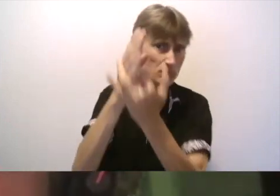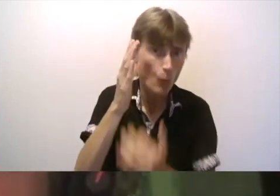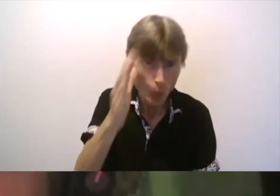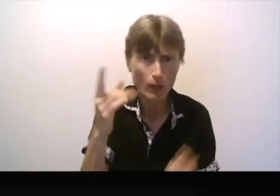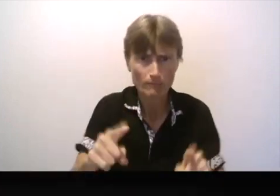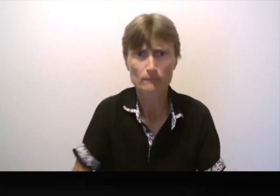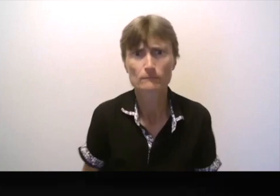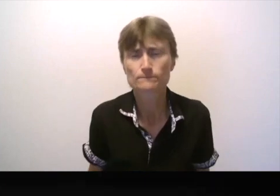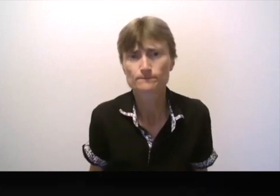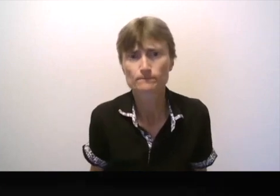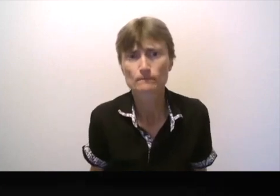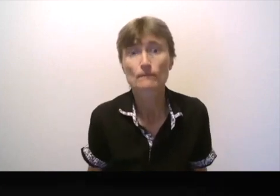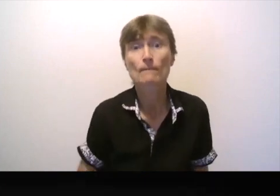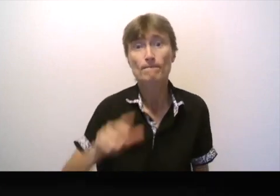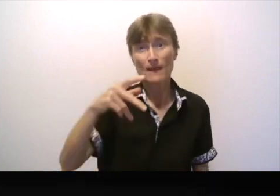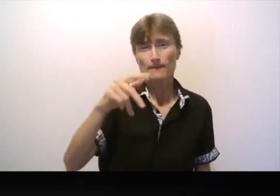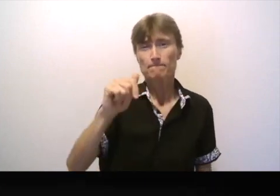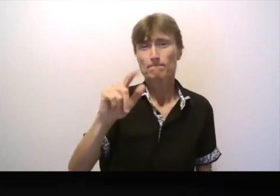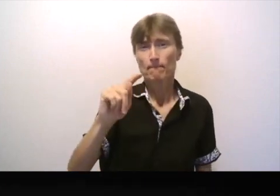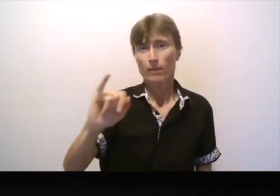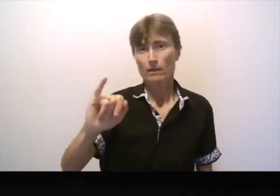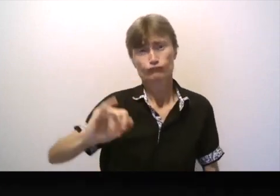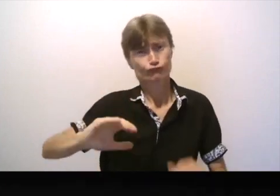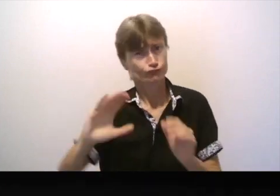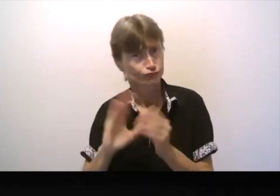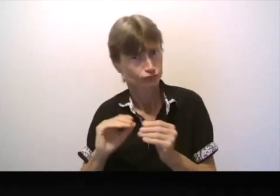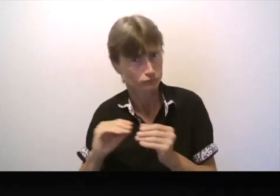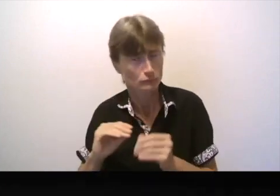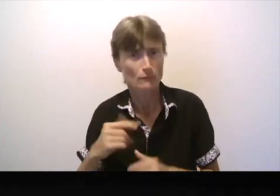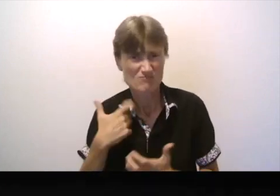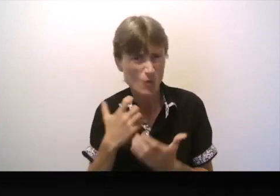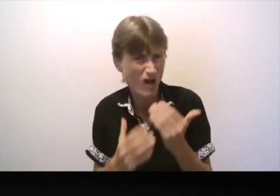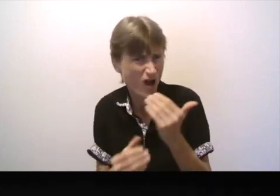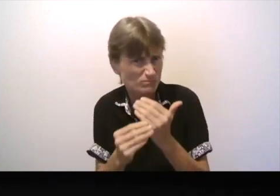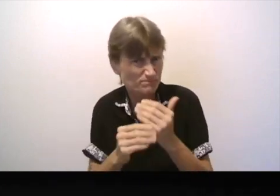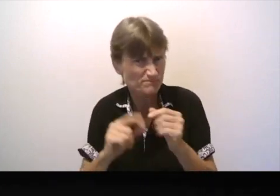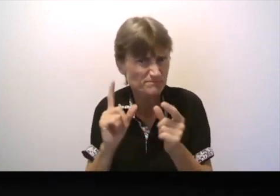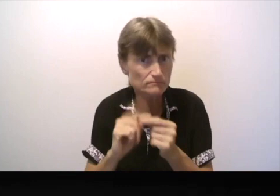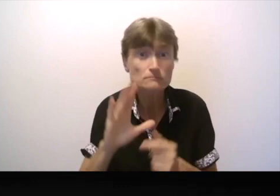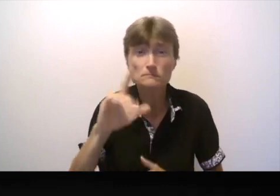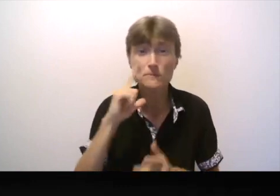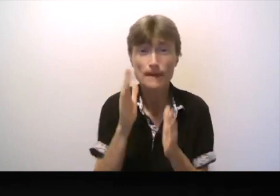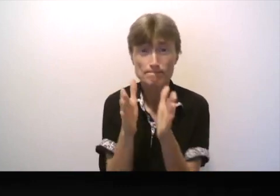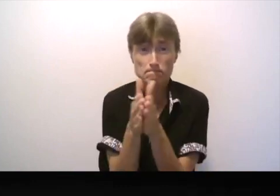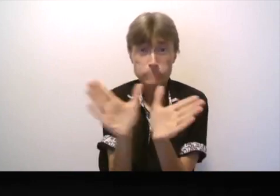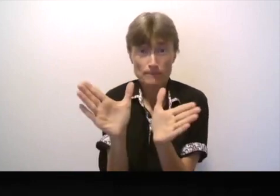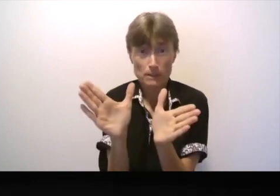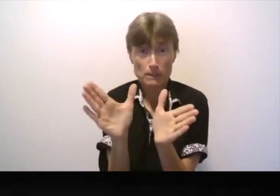think i would just add in here as well that um particularly as public agencies where we steward public dollars